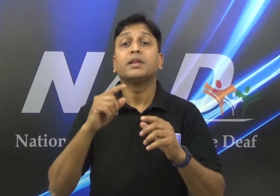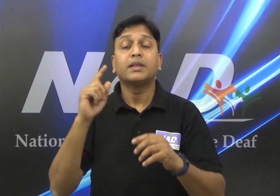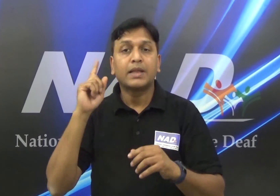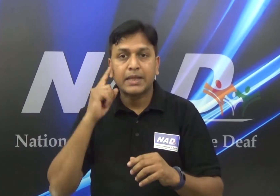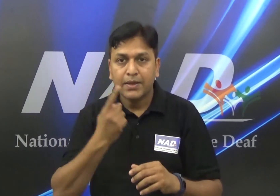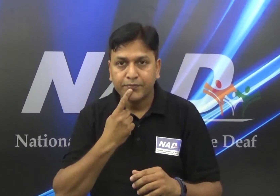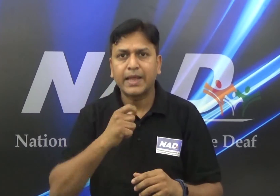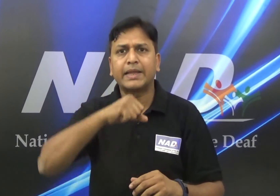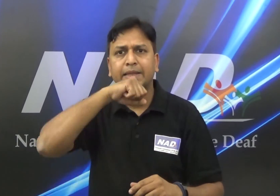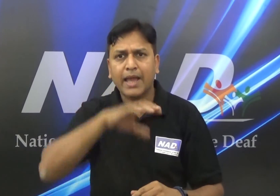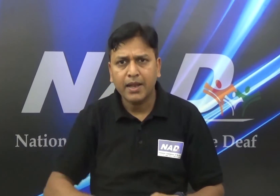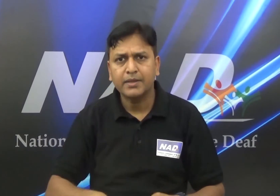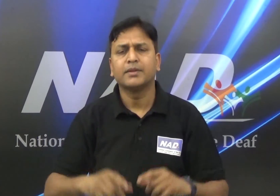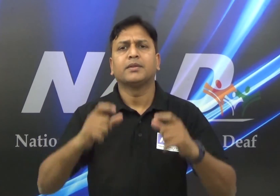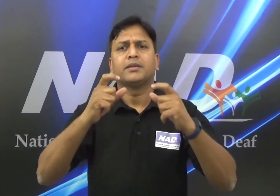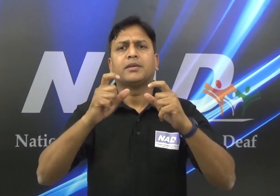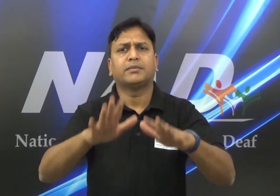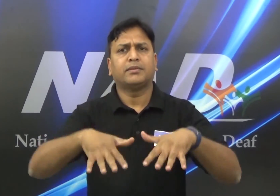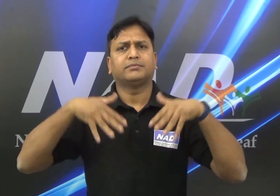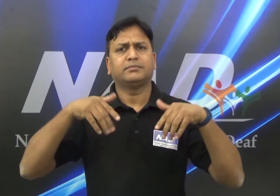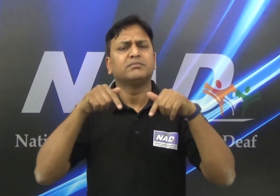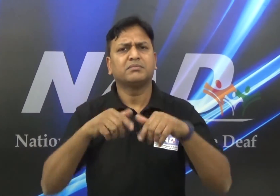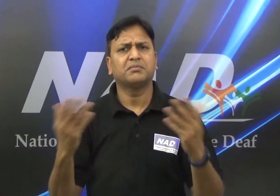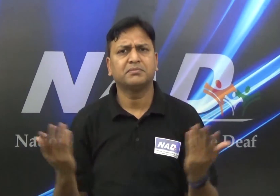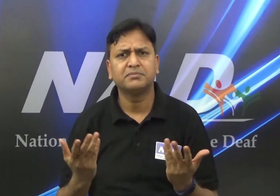What is Deaf Youth Conference?